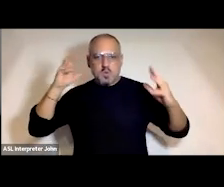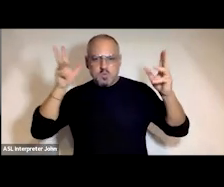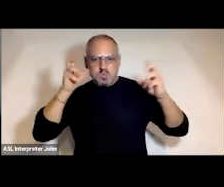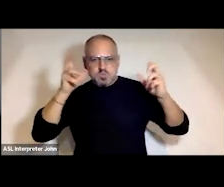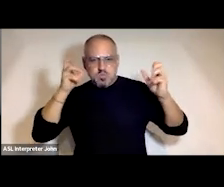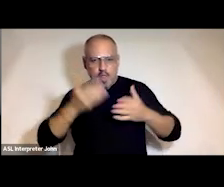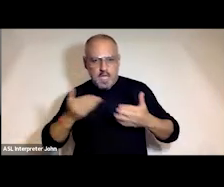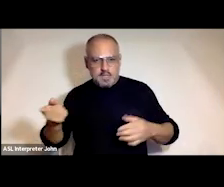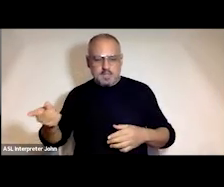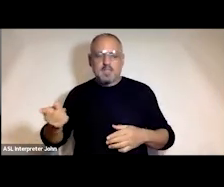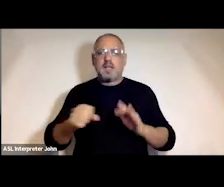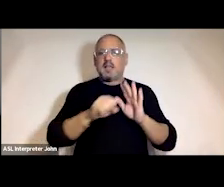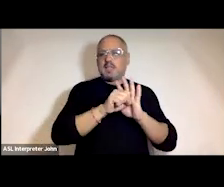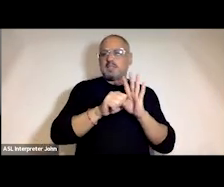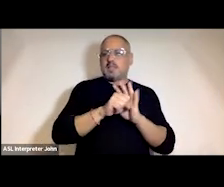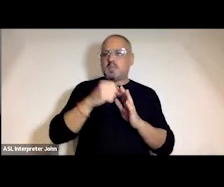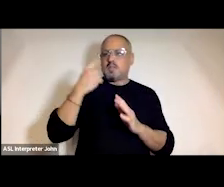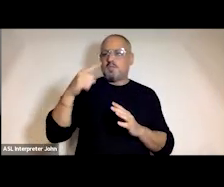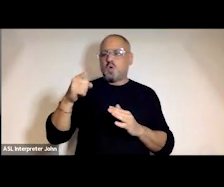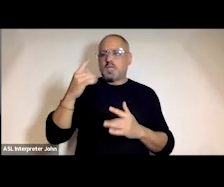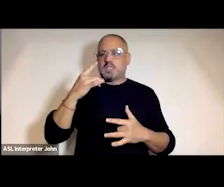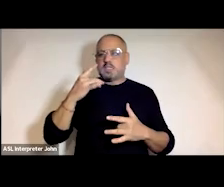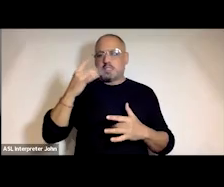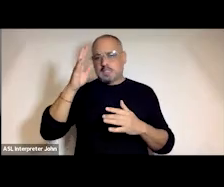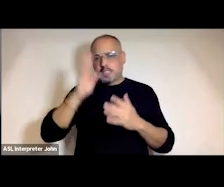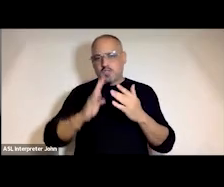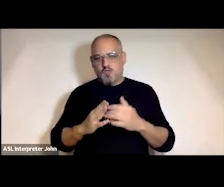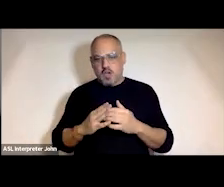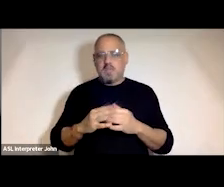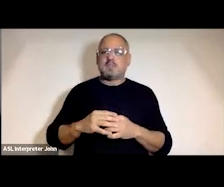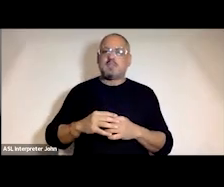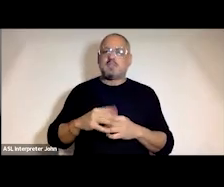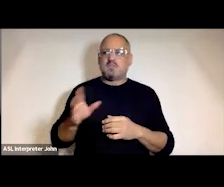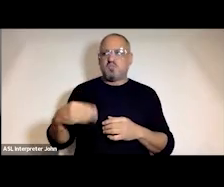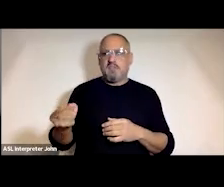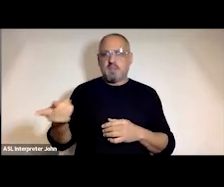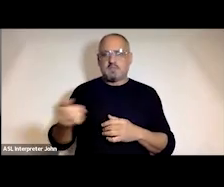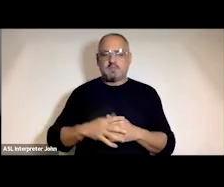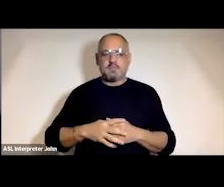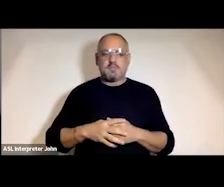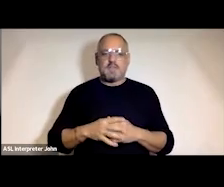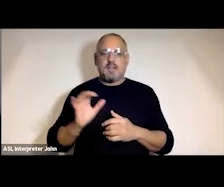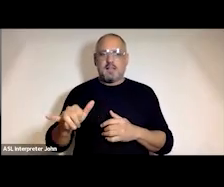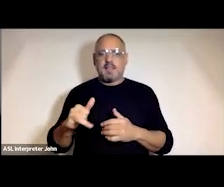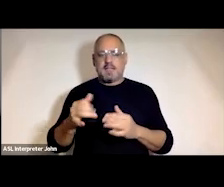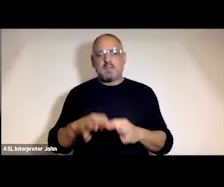the symptoms of the schizophrenia diagnosis that he was given. So that would be relevant to include